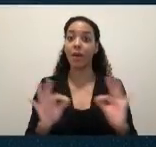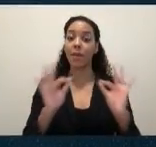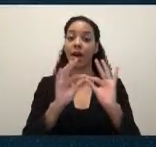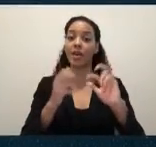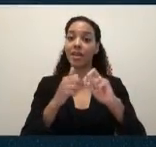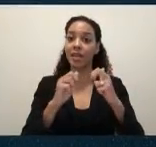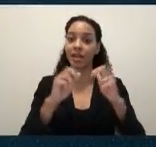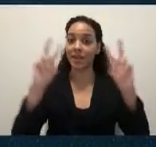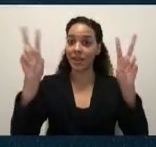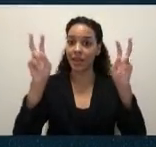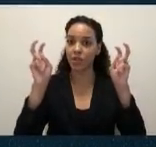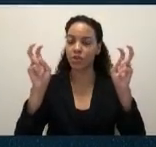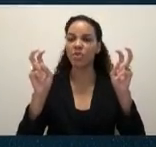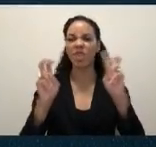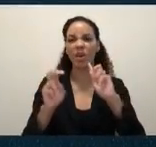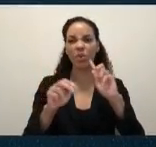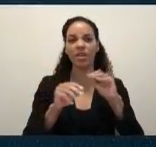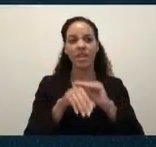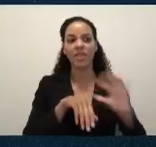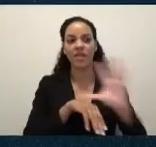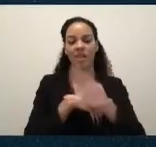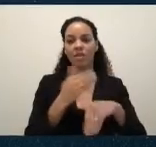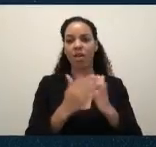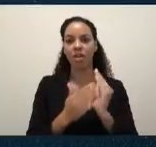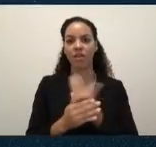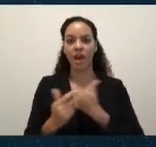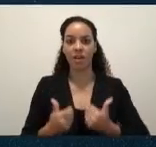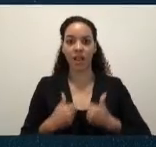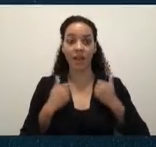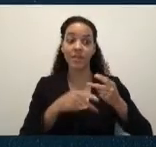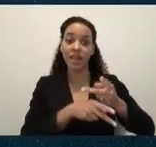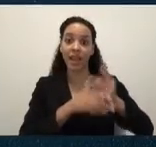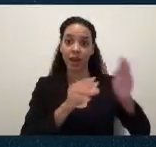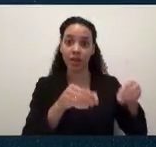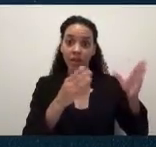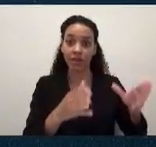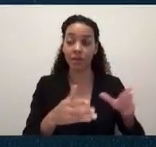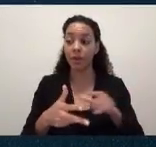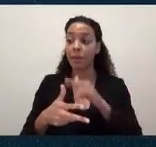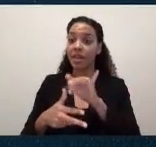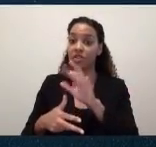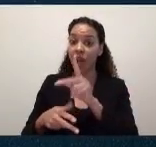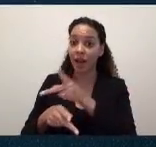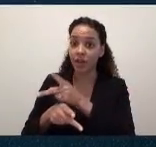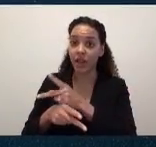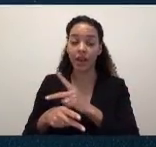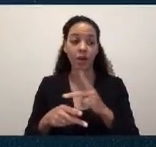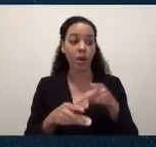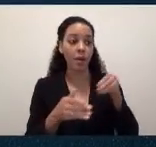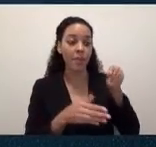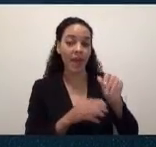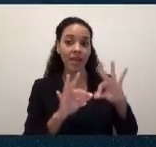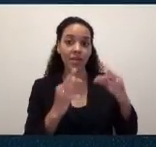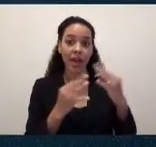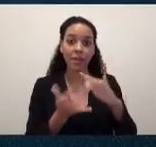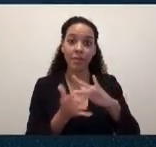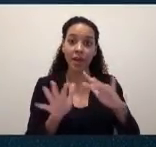Caregiving, whether it's child care or a paid family and medical leave or home and community based care for our elders